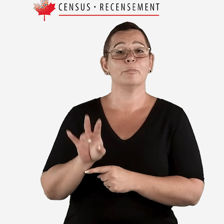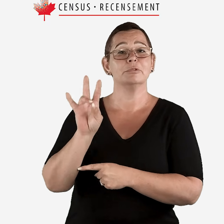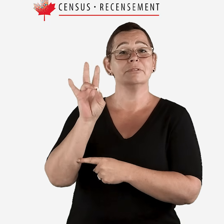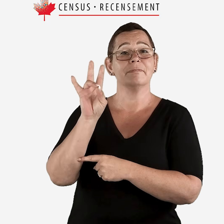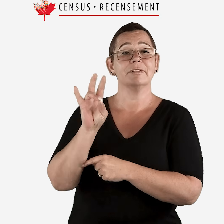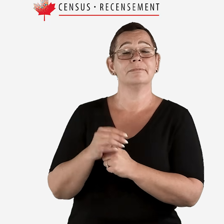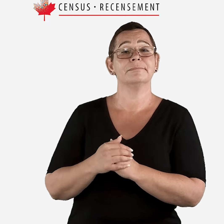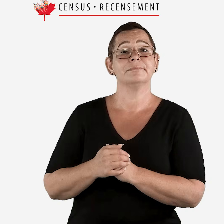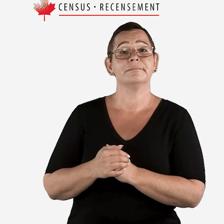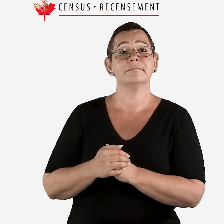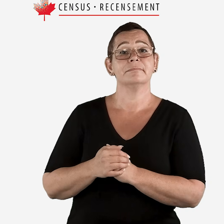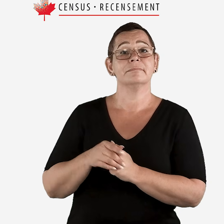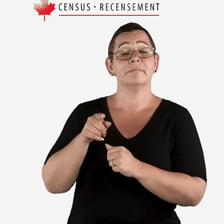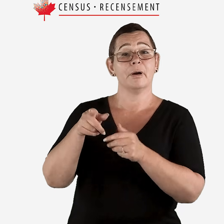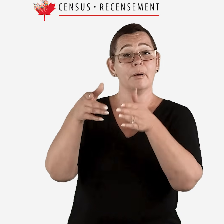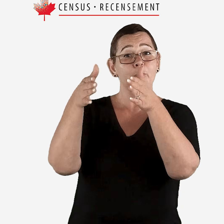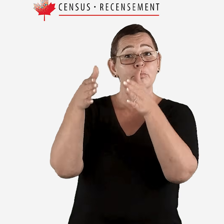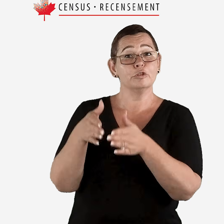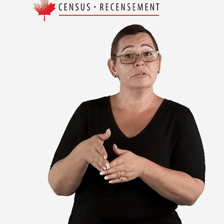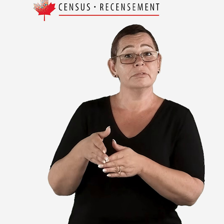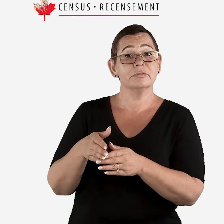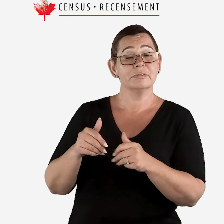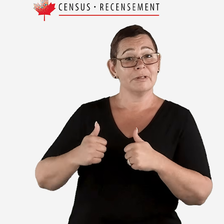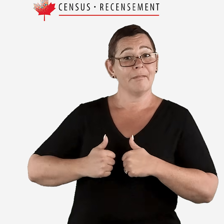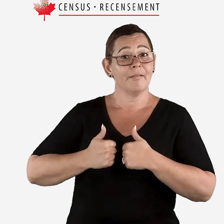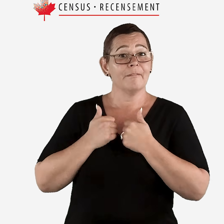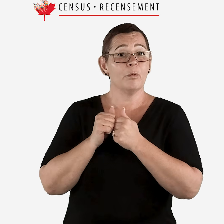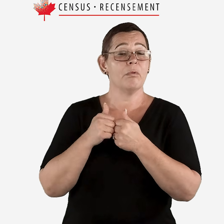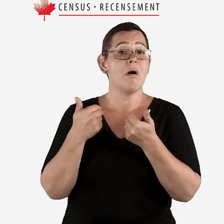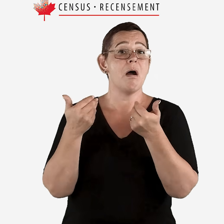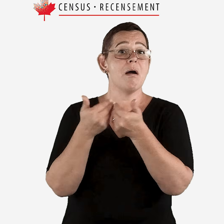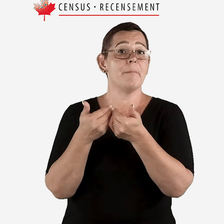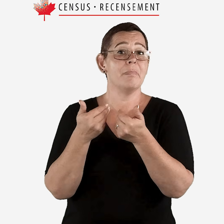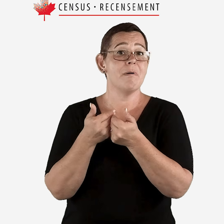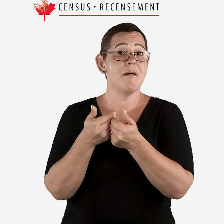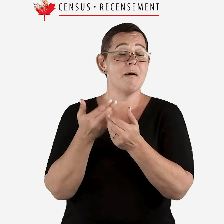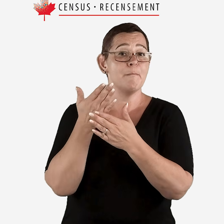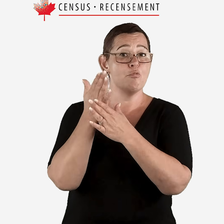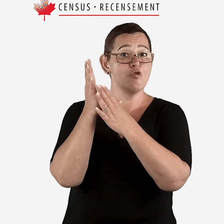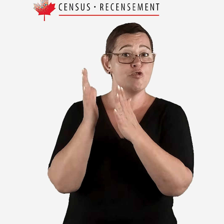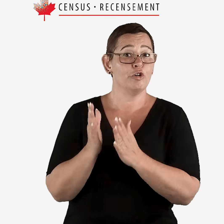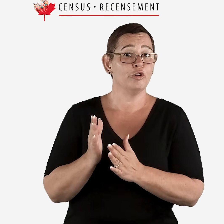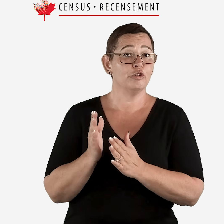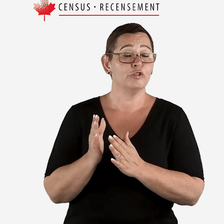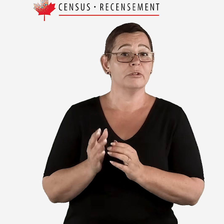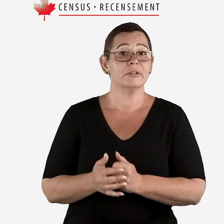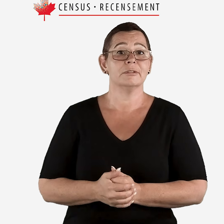7. Is this person living with a common-law partner?